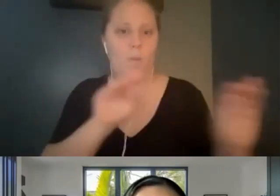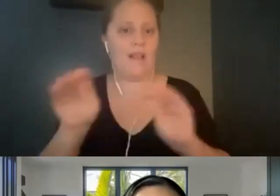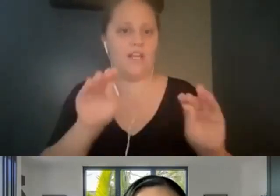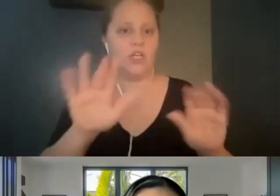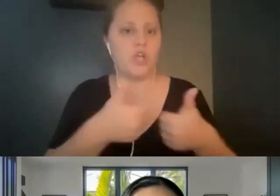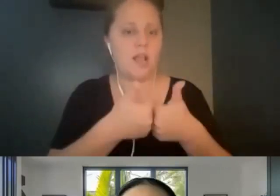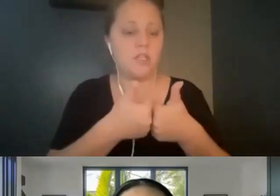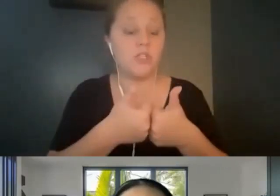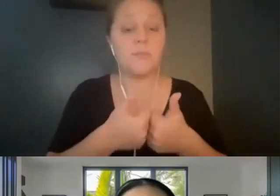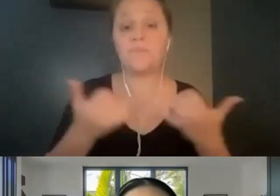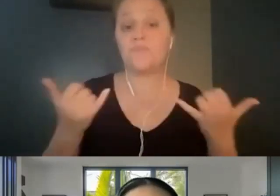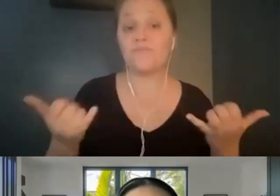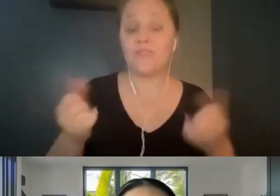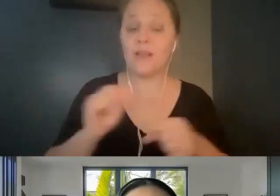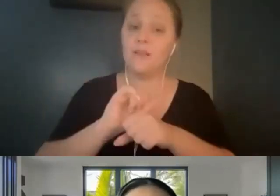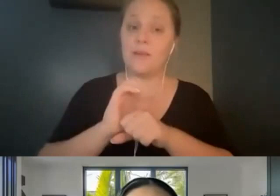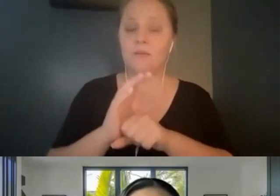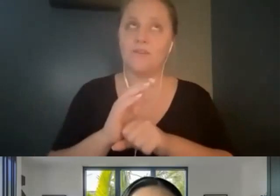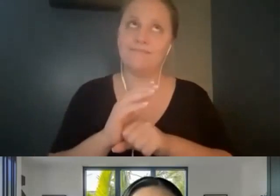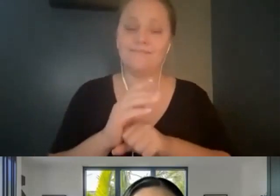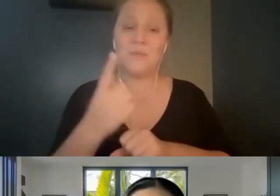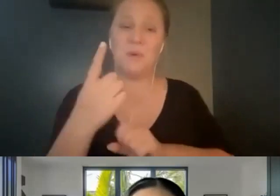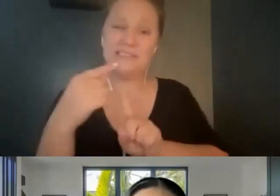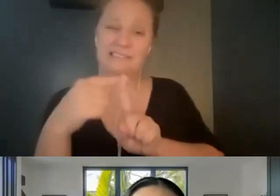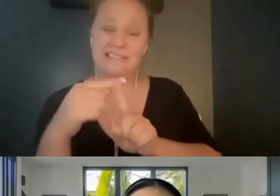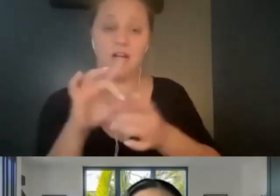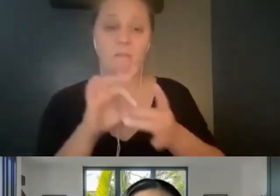pandemic. Like the one, maybe bright thing about the pandemic is we're allowed to